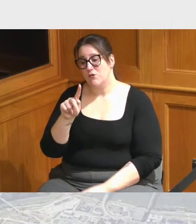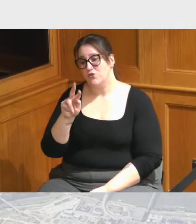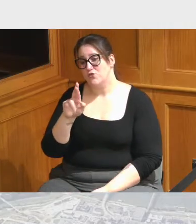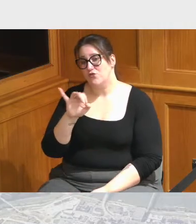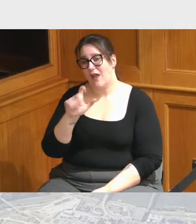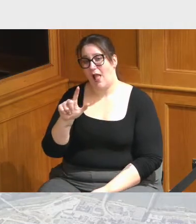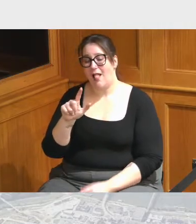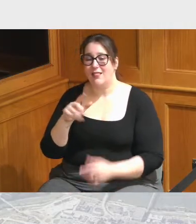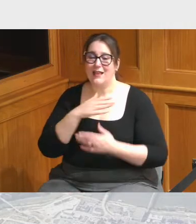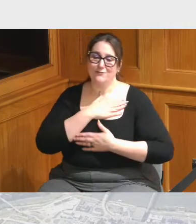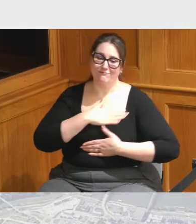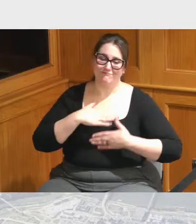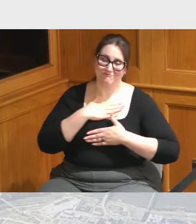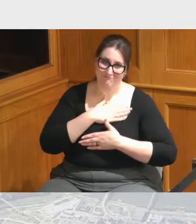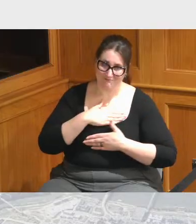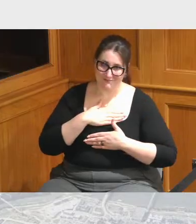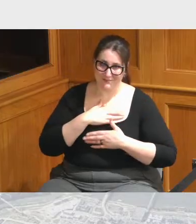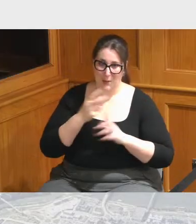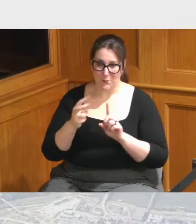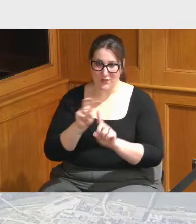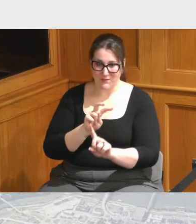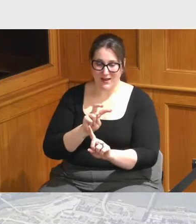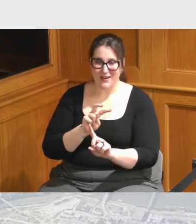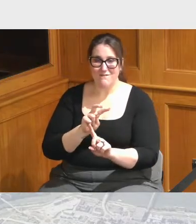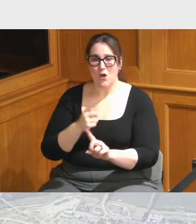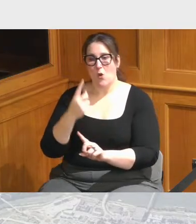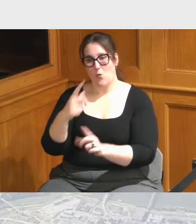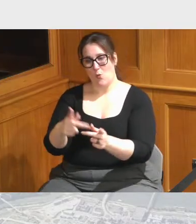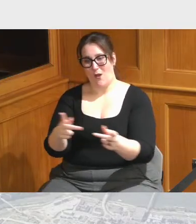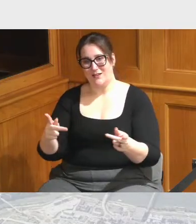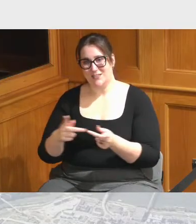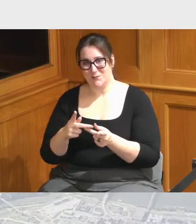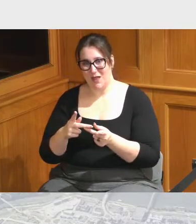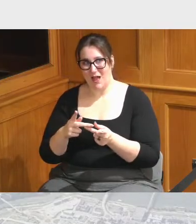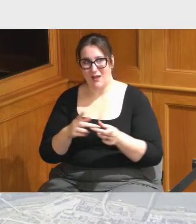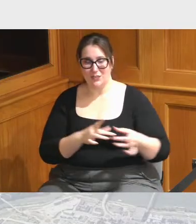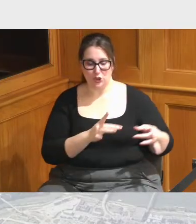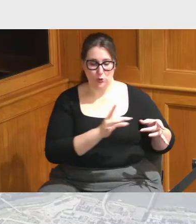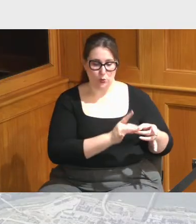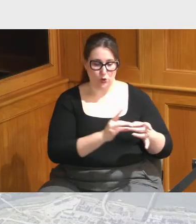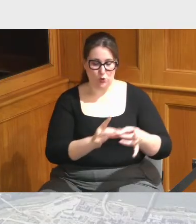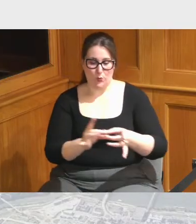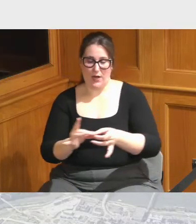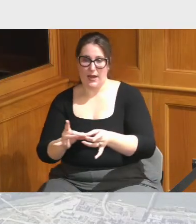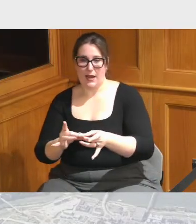perspective. This fits in as one spot in a string of pearls along the Ohio River. I mentioned this